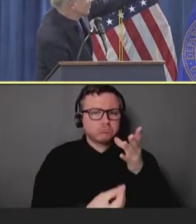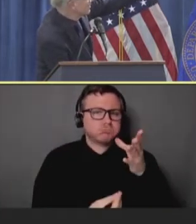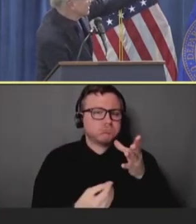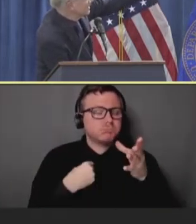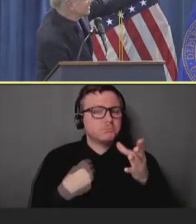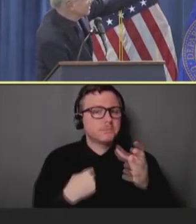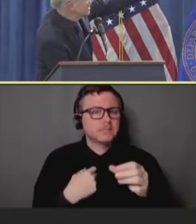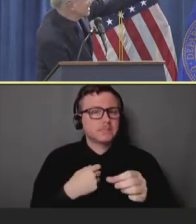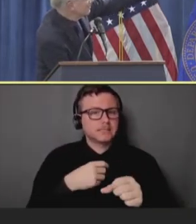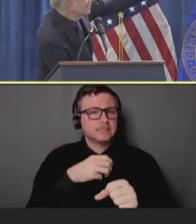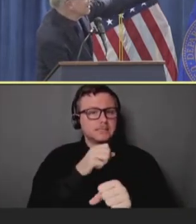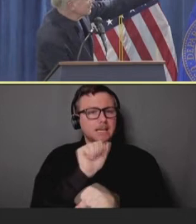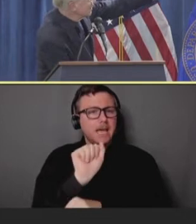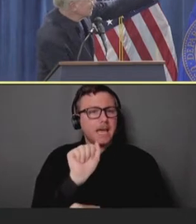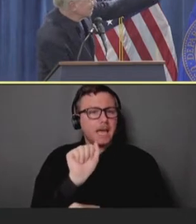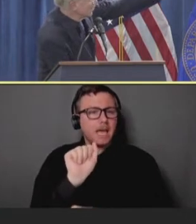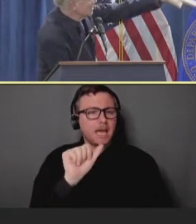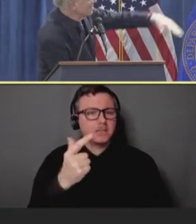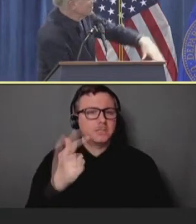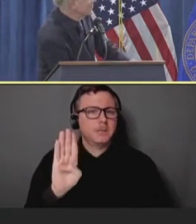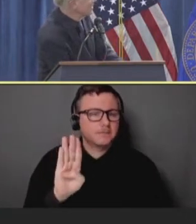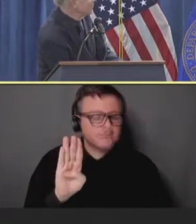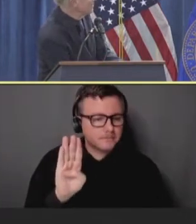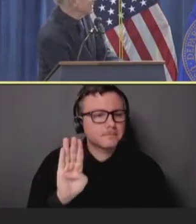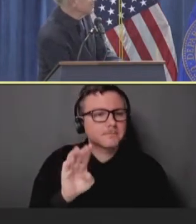vaccine at the top, according to the three different types.